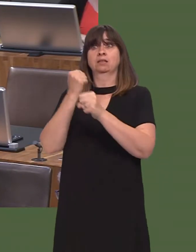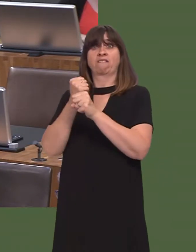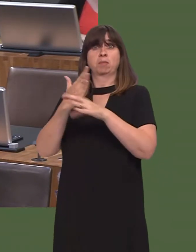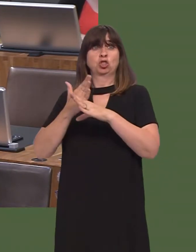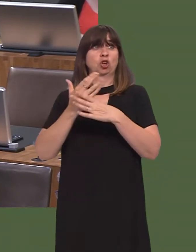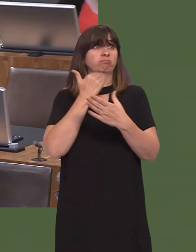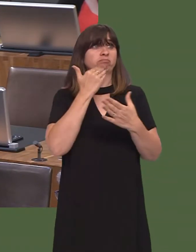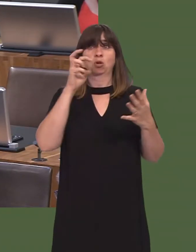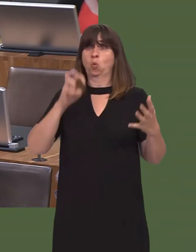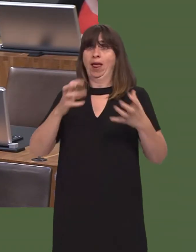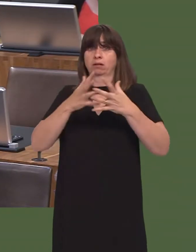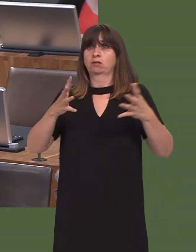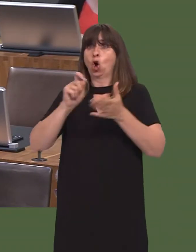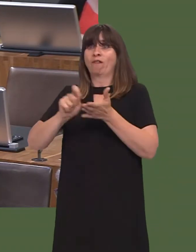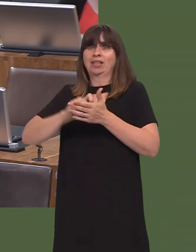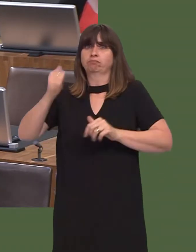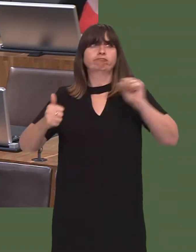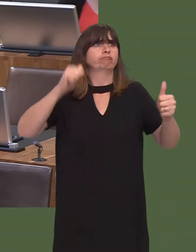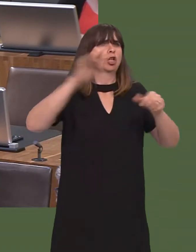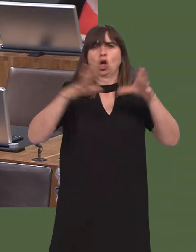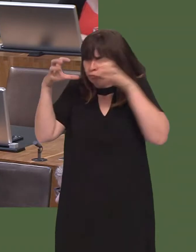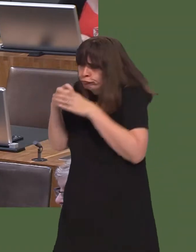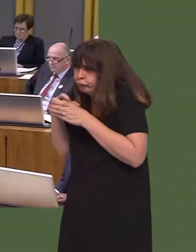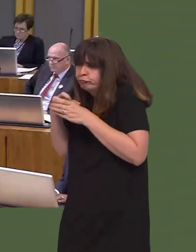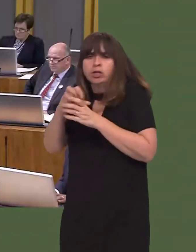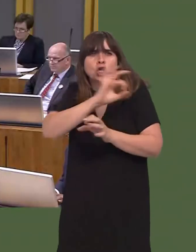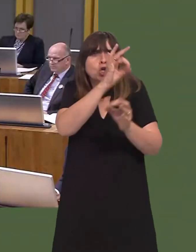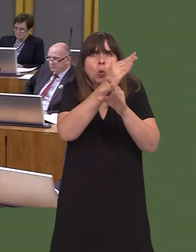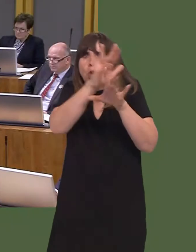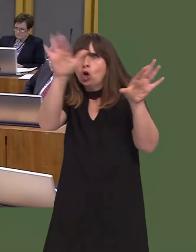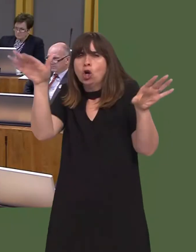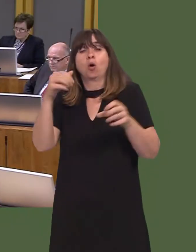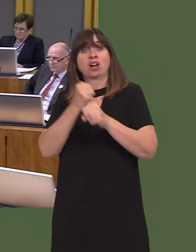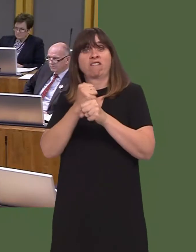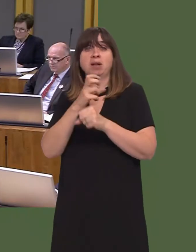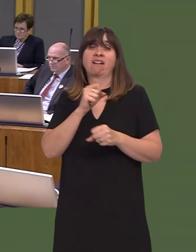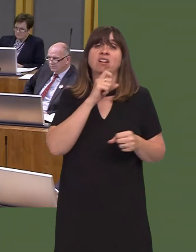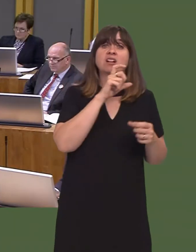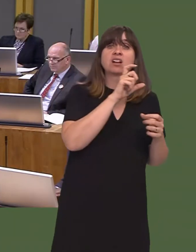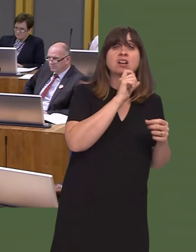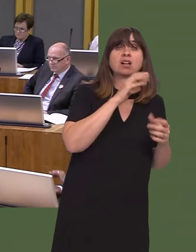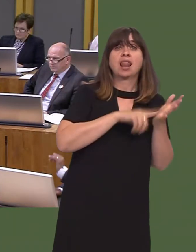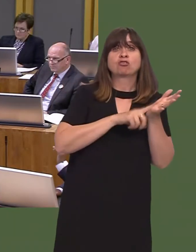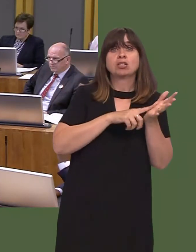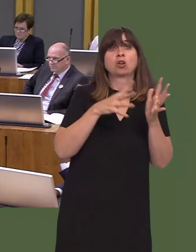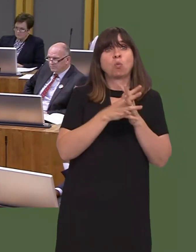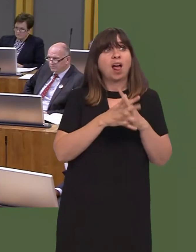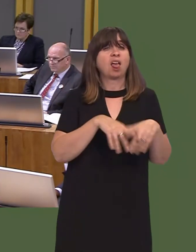Government jobs are available across Wales. Weíve done that; weíve opened our offices across Wales. Those offices that existed in Carmarthen, in Caernarfon and Llandrindod,